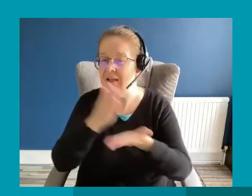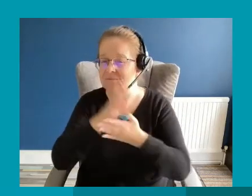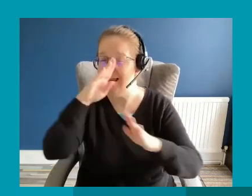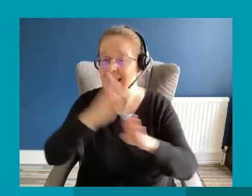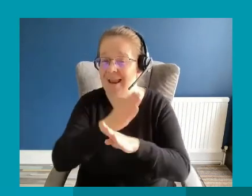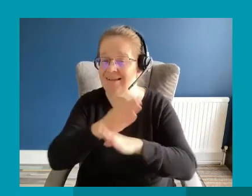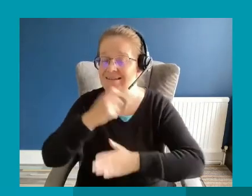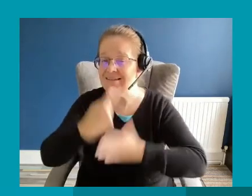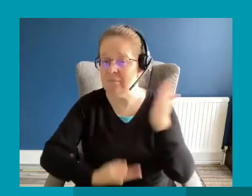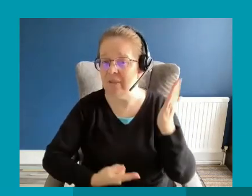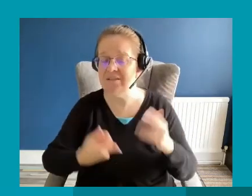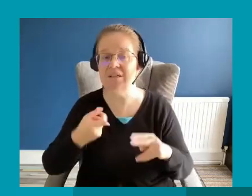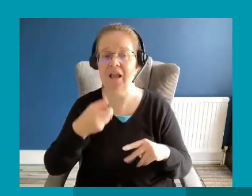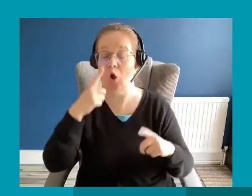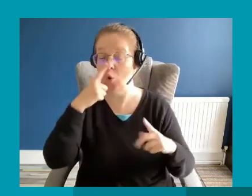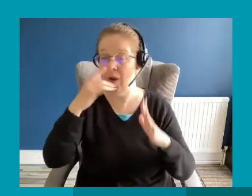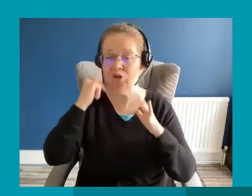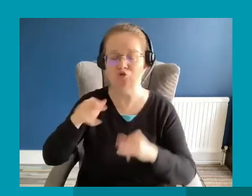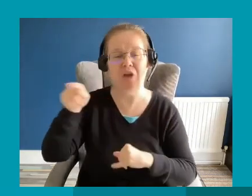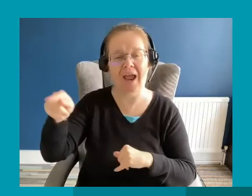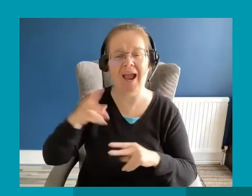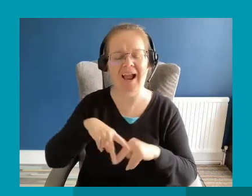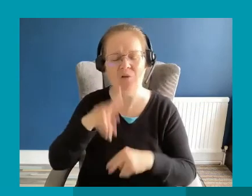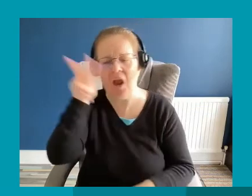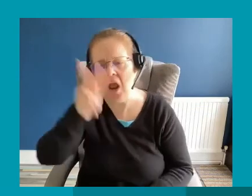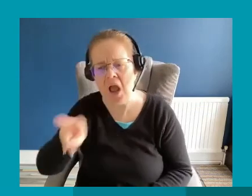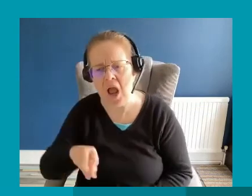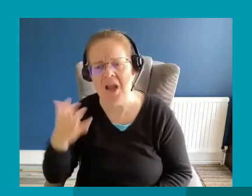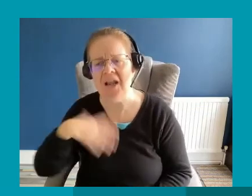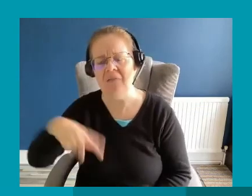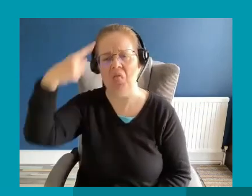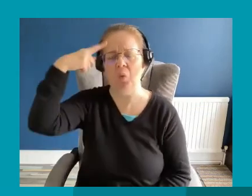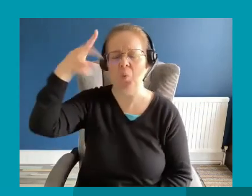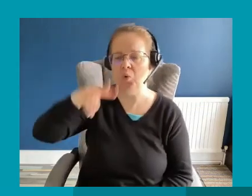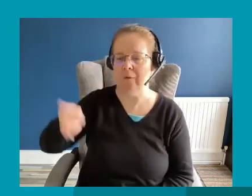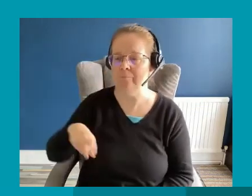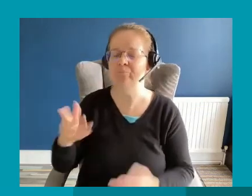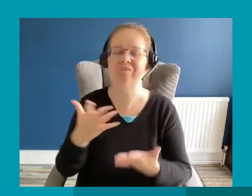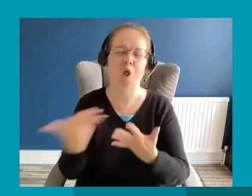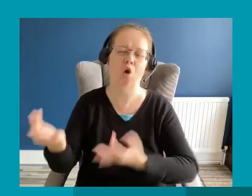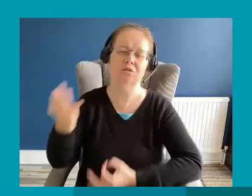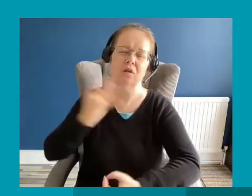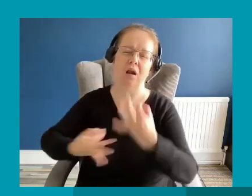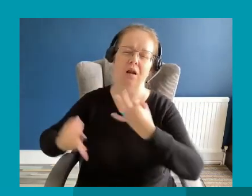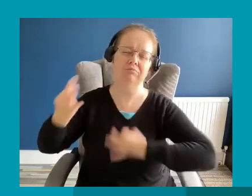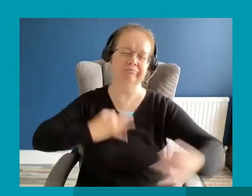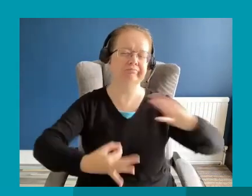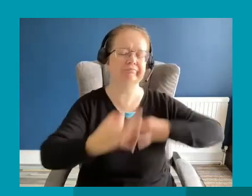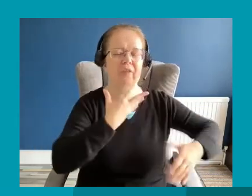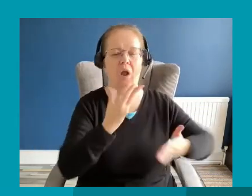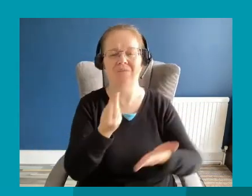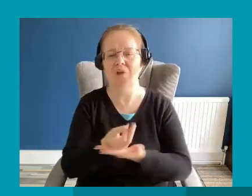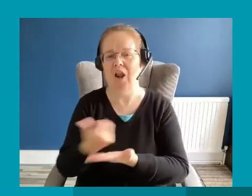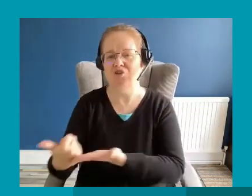So why not check that out? I get we get a lot of people asking about financial support if you're disabled,